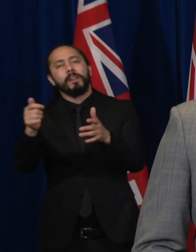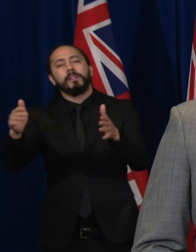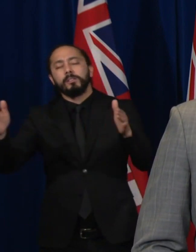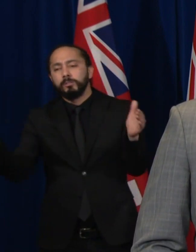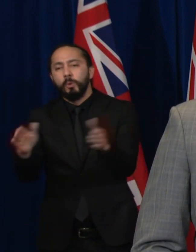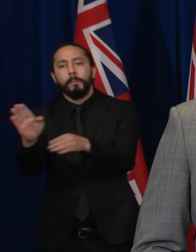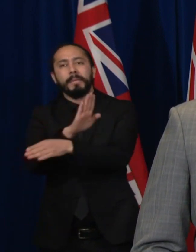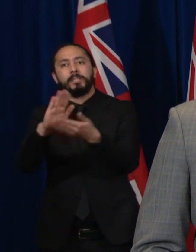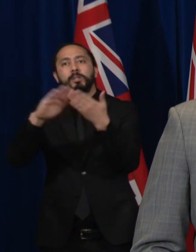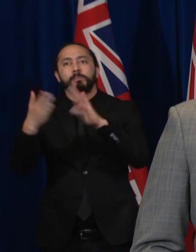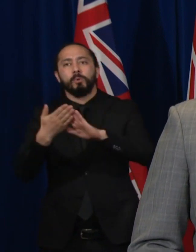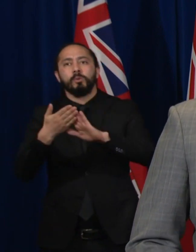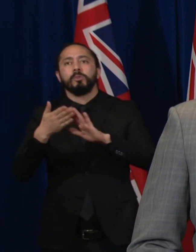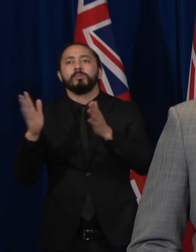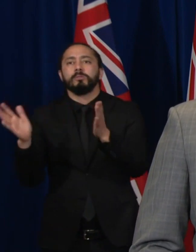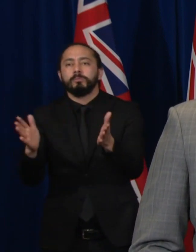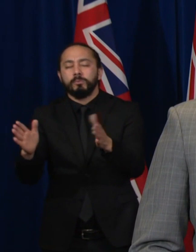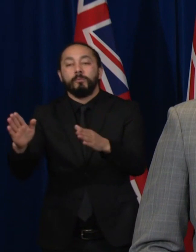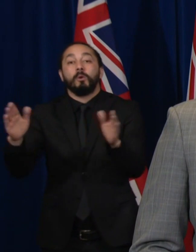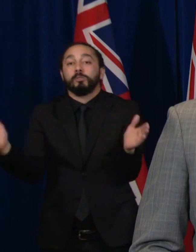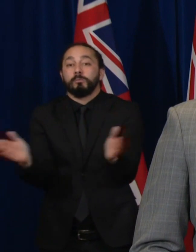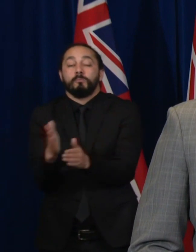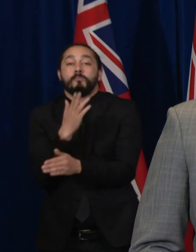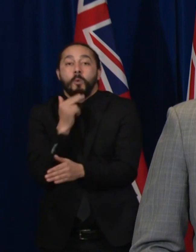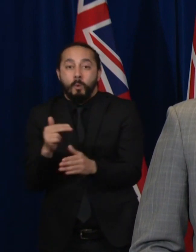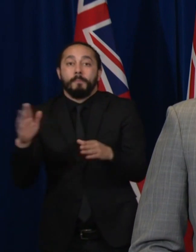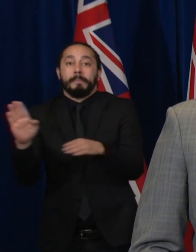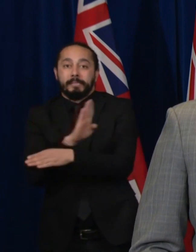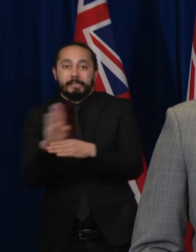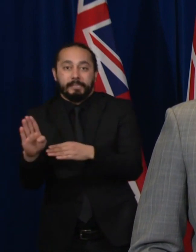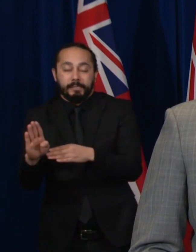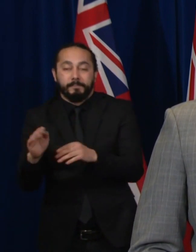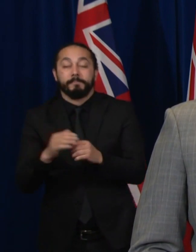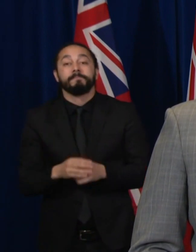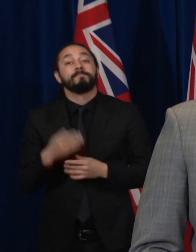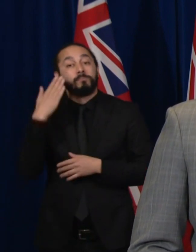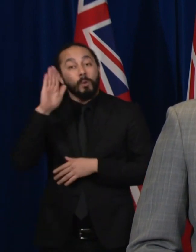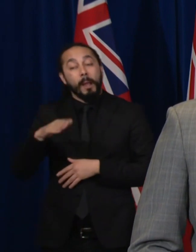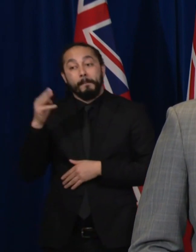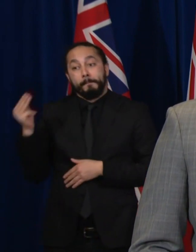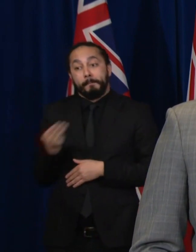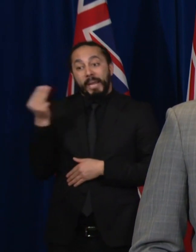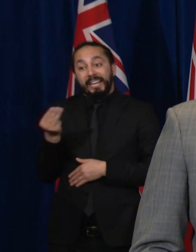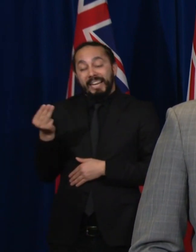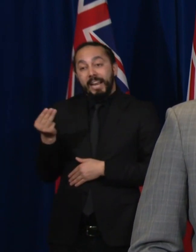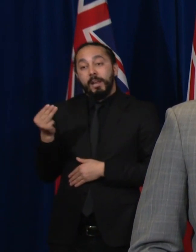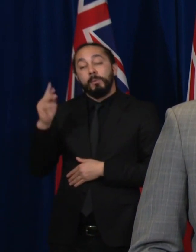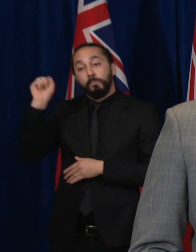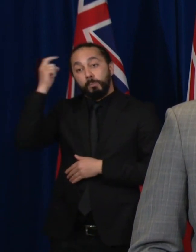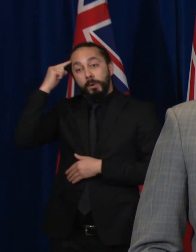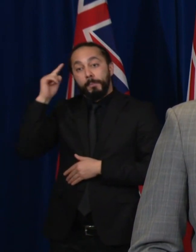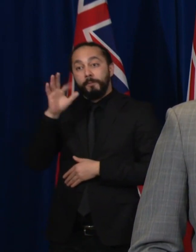This we may, in all propriety do. you all know, on Monday, Premier But, in a larger sense, we can not dedicate -- Ford